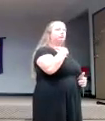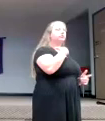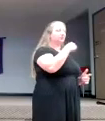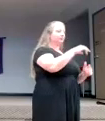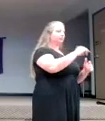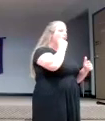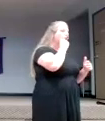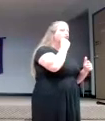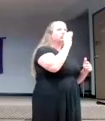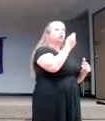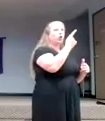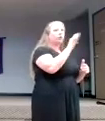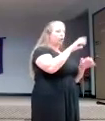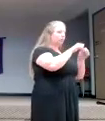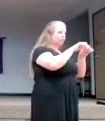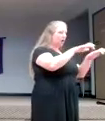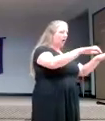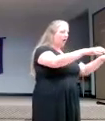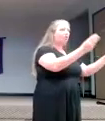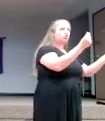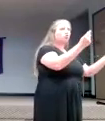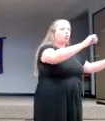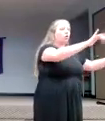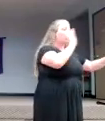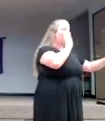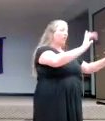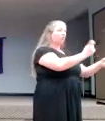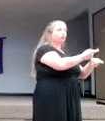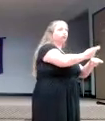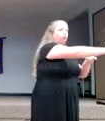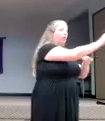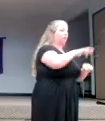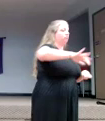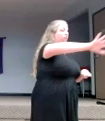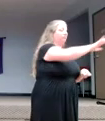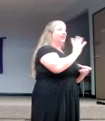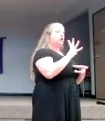into the soil, which can contaminate the surrounding environment, including groundwater and surface